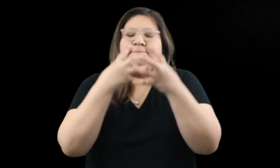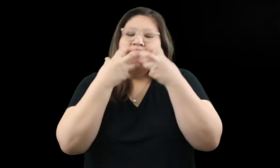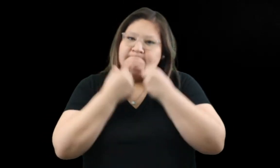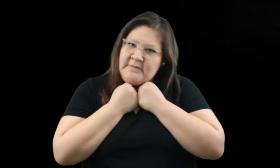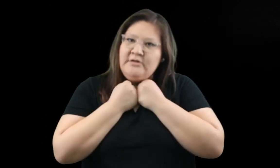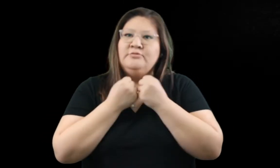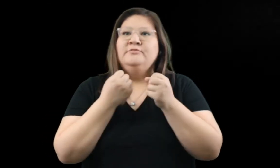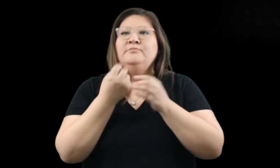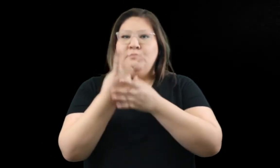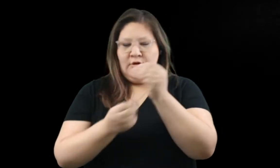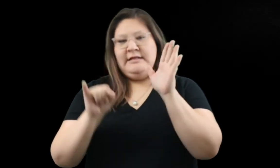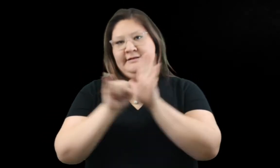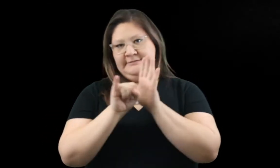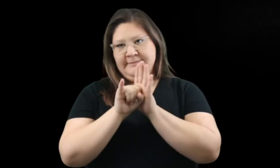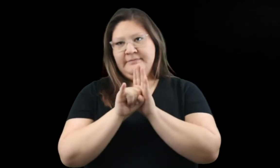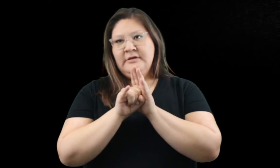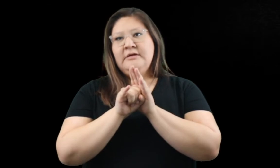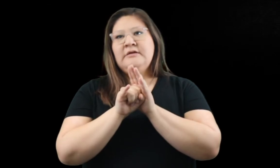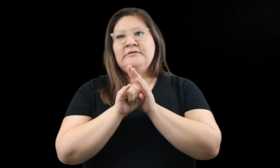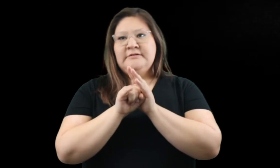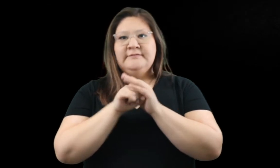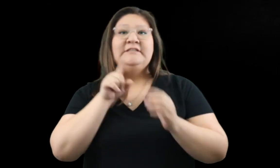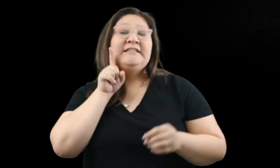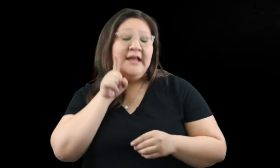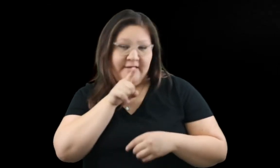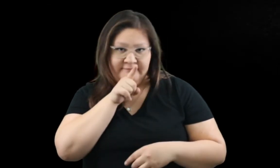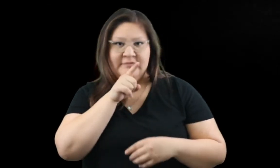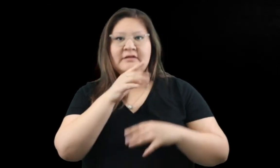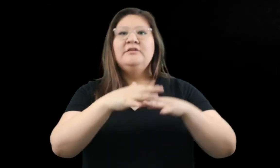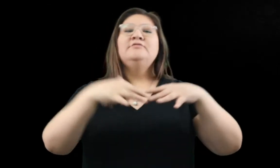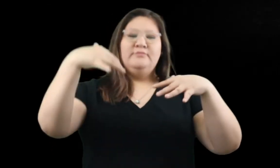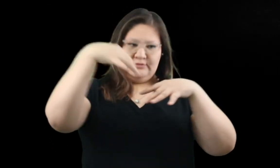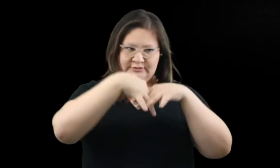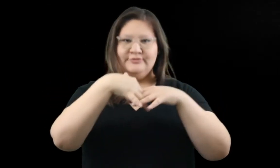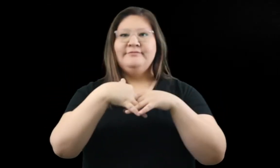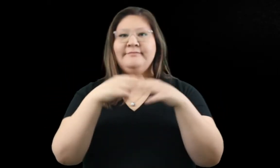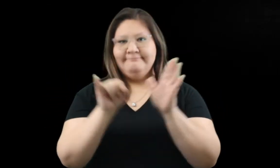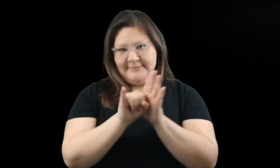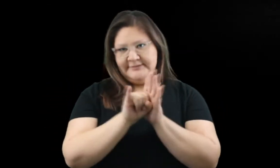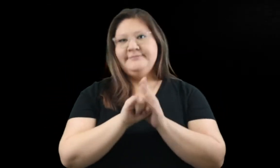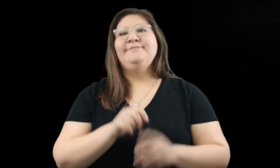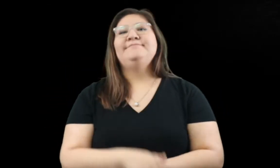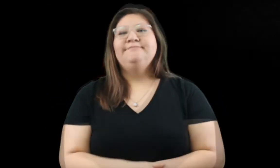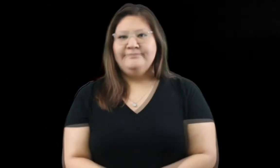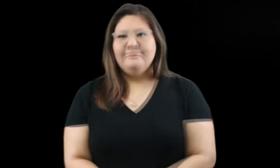I value both my identities and want to keep both my deaf and Indigenous identities.